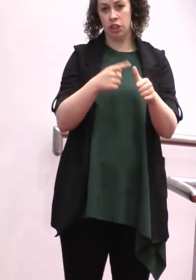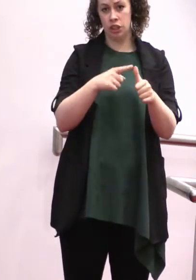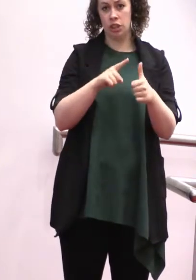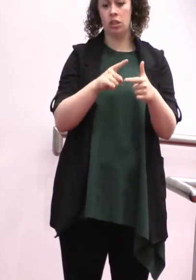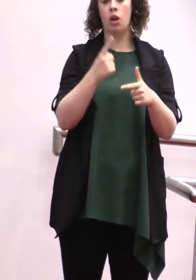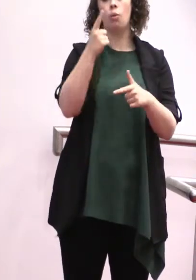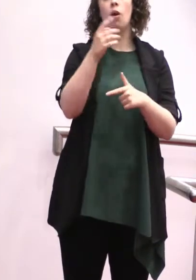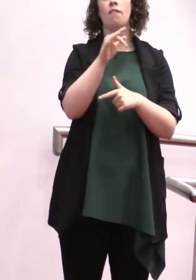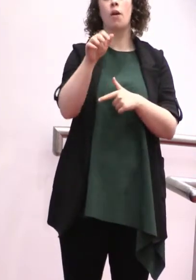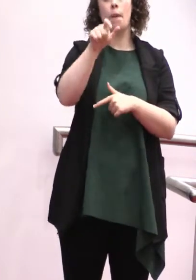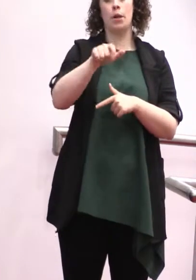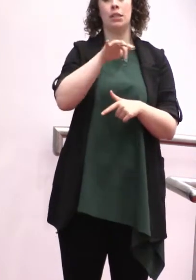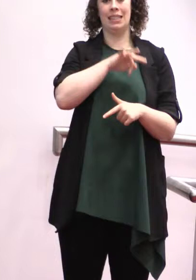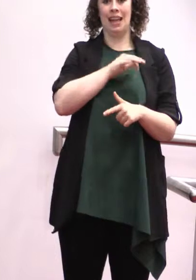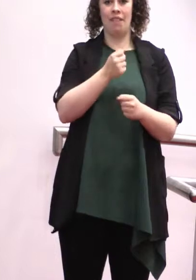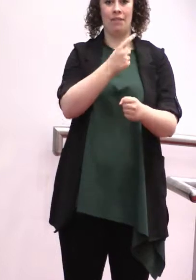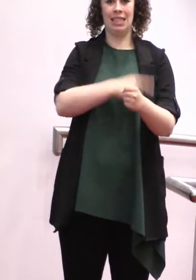from the disability study background.